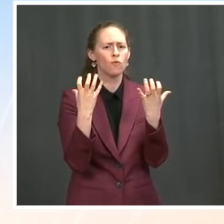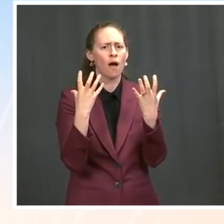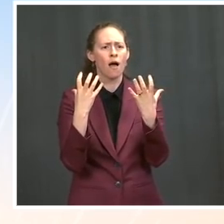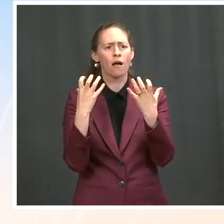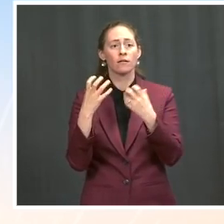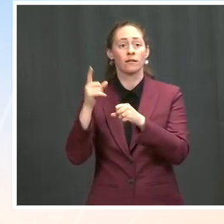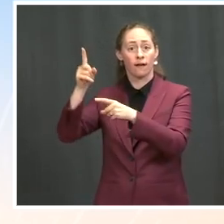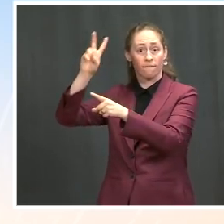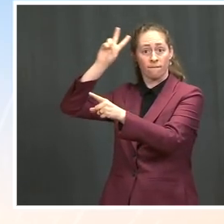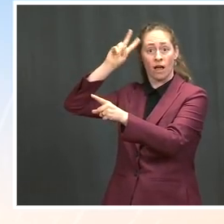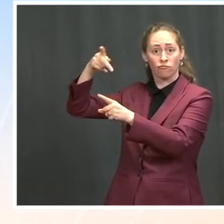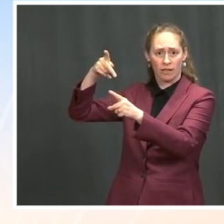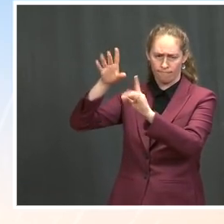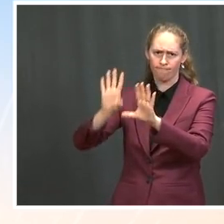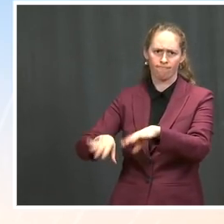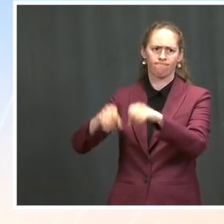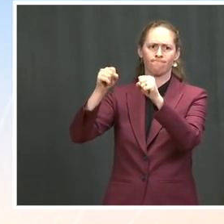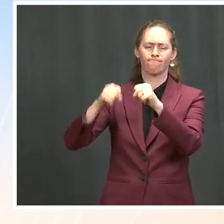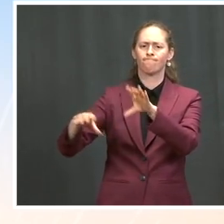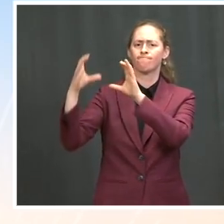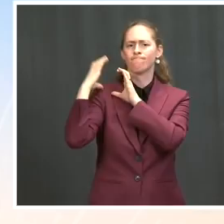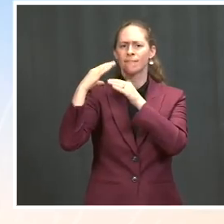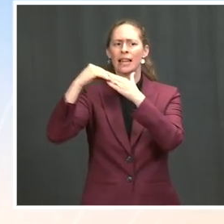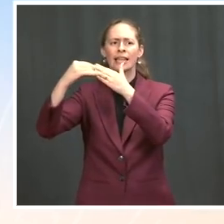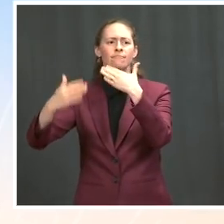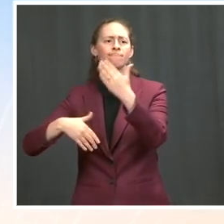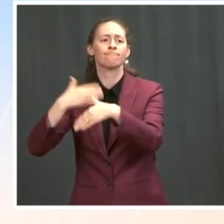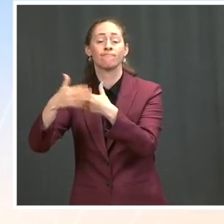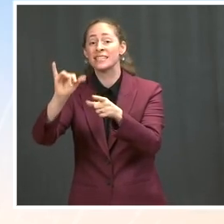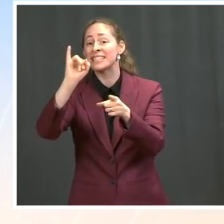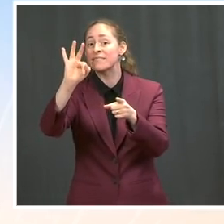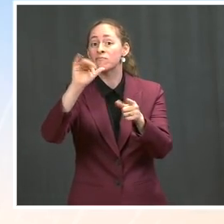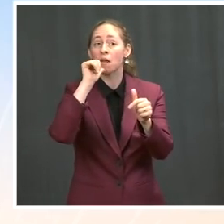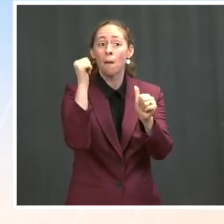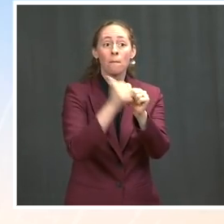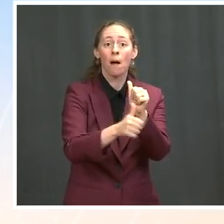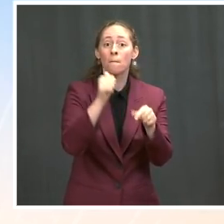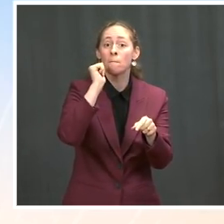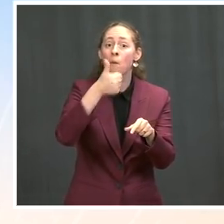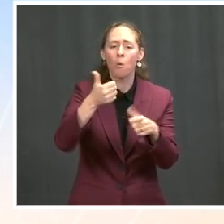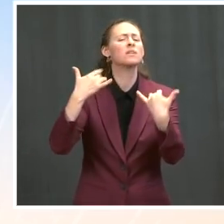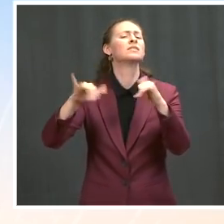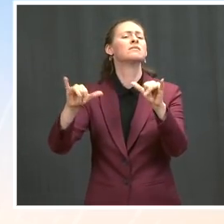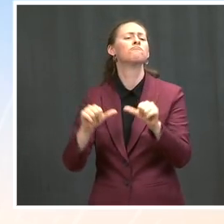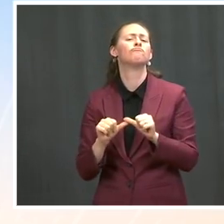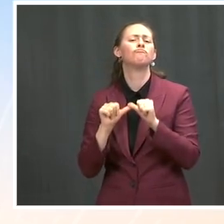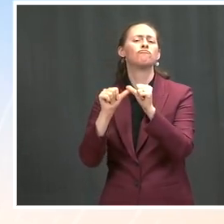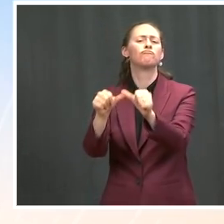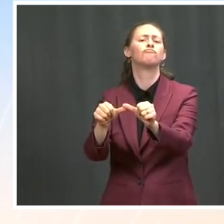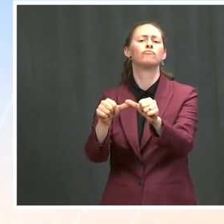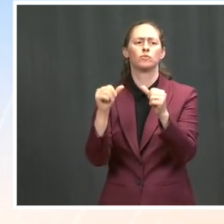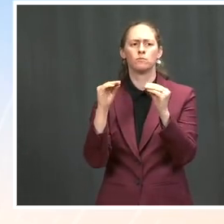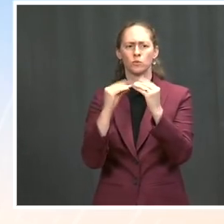It doesn't stop. This is an important piece of it -- the federal legislation. More work to be done. But it doesn't stop with that. There's work to do in the states.